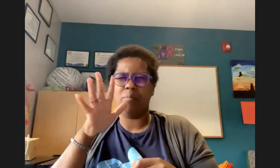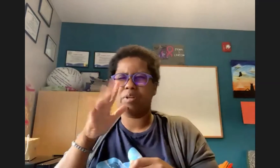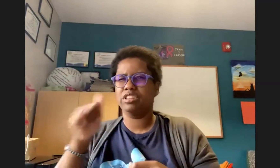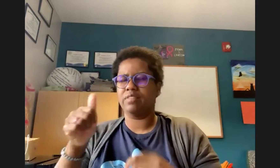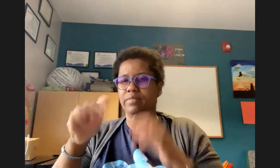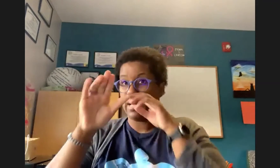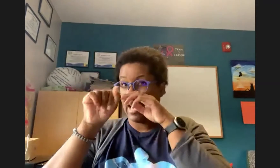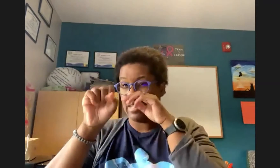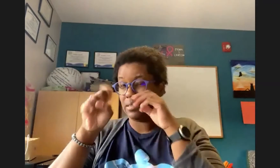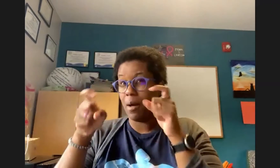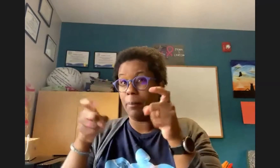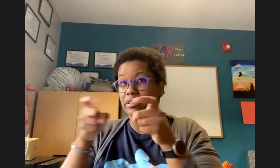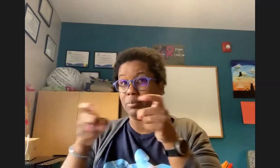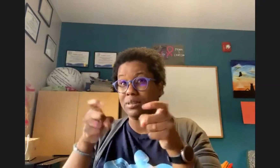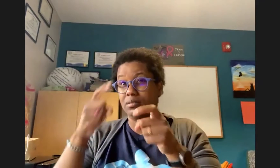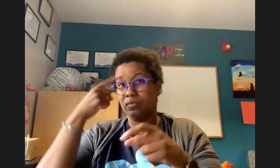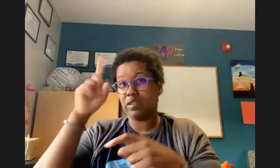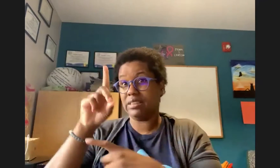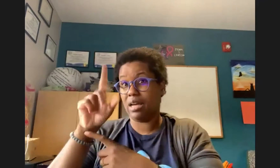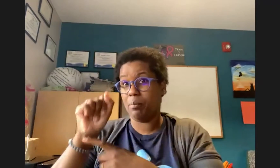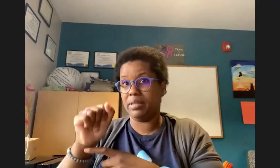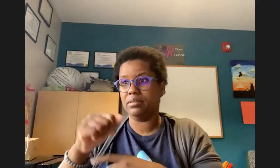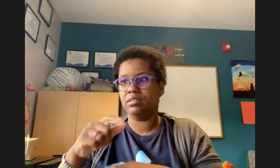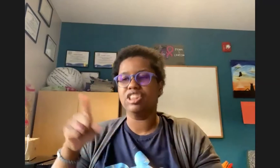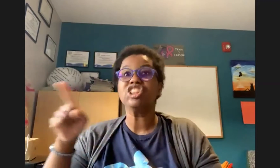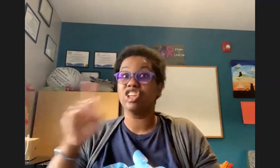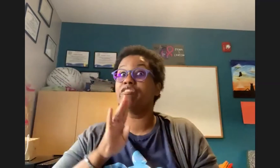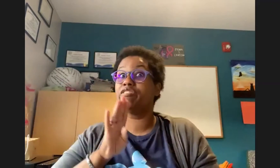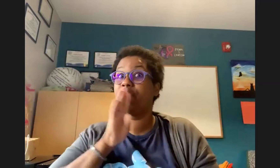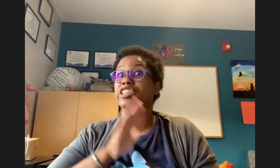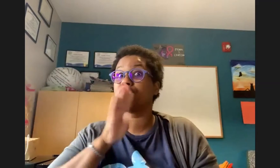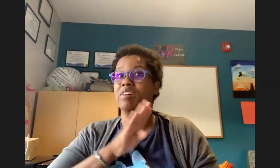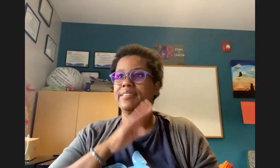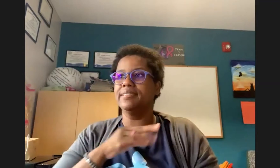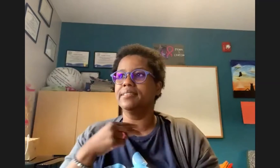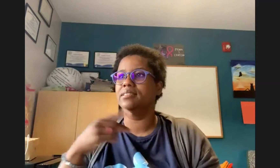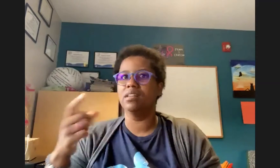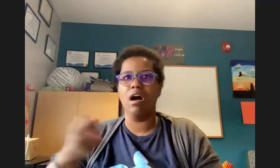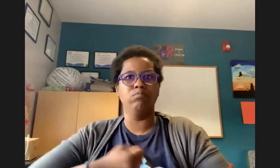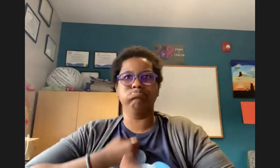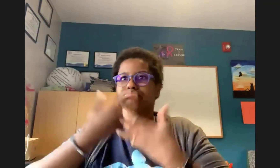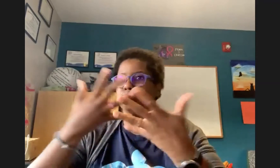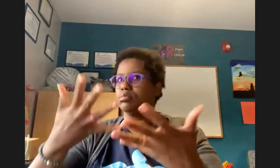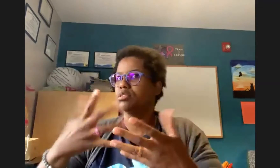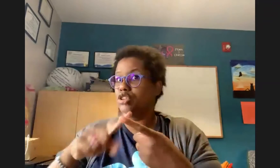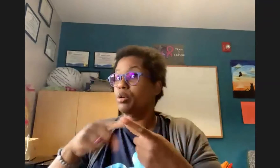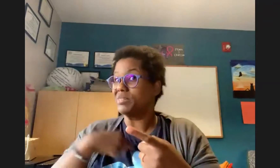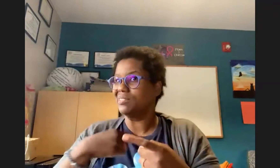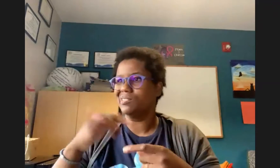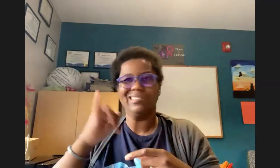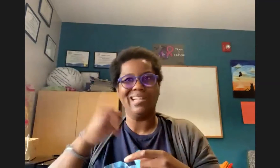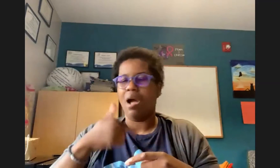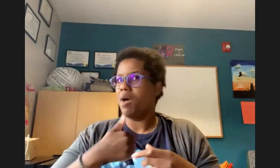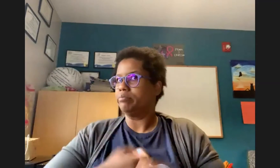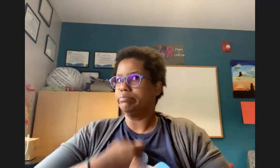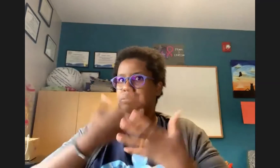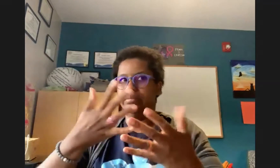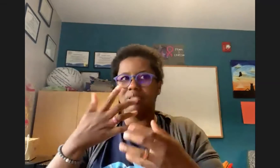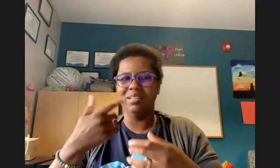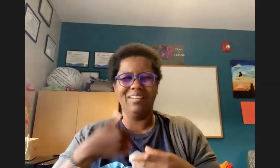I was talking to my mom. My mom is a case manager for people with disabilities. She was so frustrated, and she shared her heart with me.